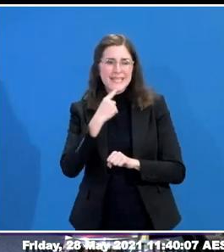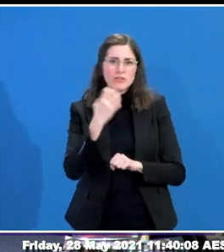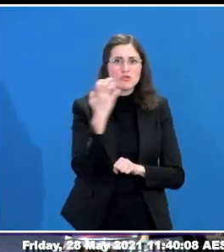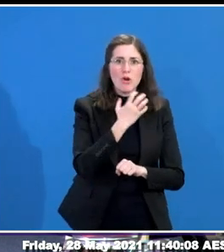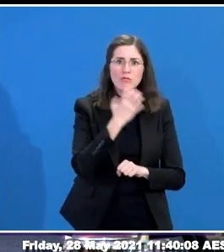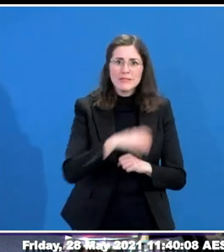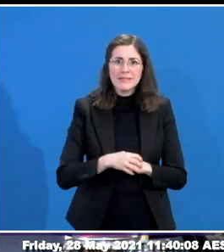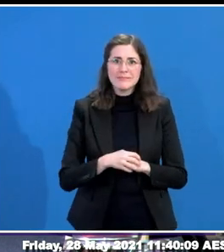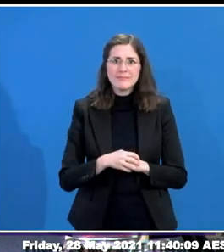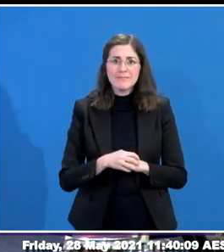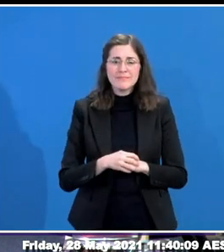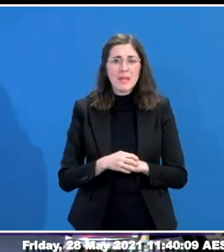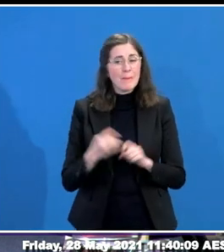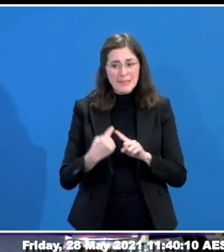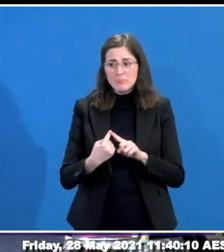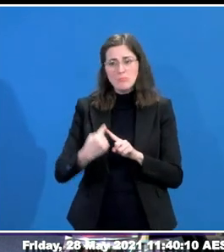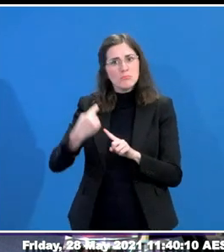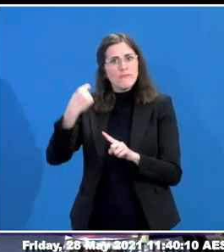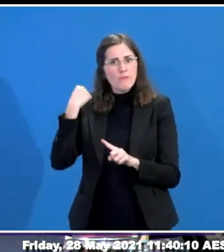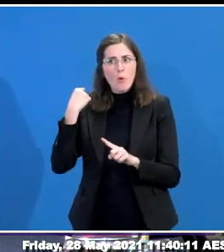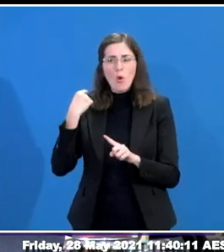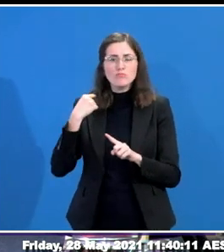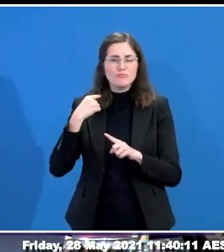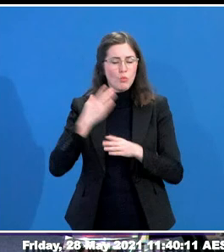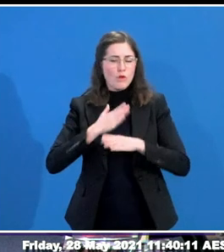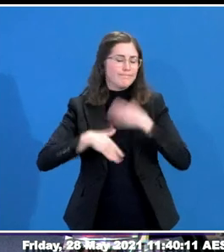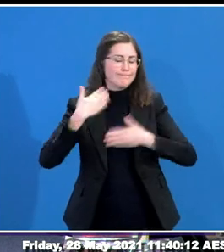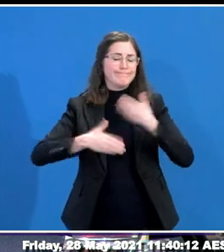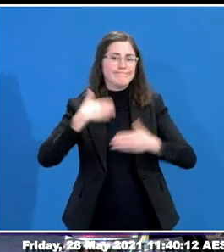that was an omission at the time, and I think understanding how to deal with